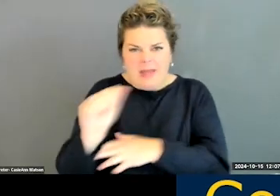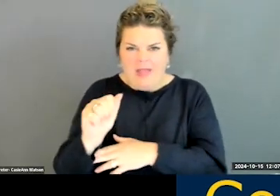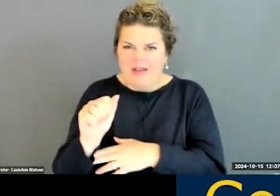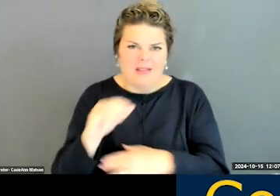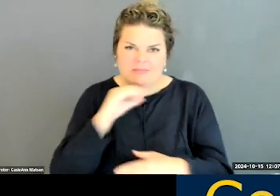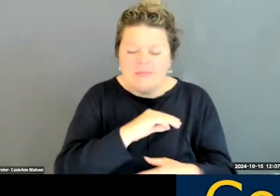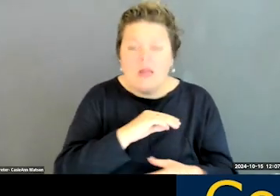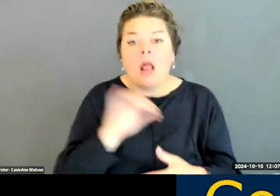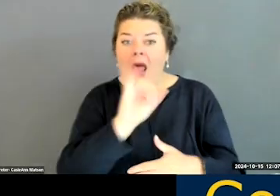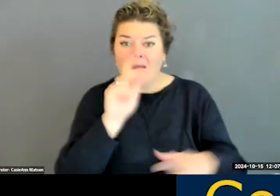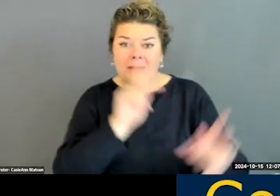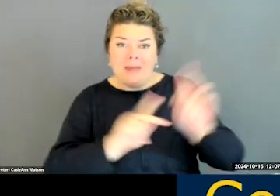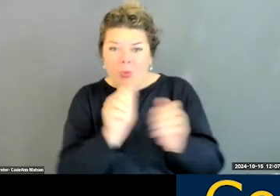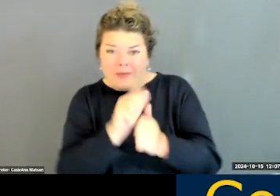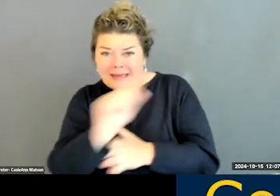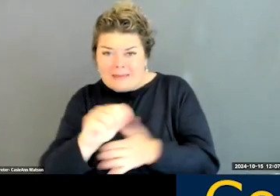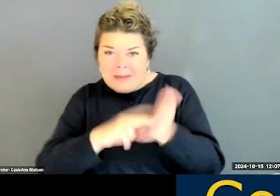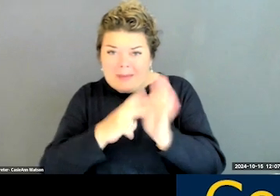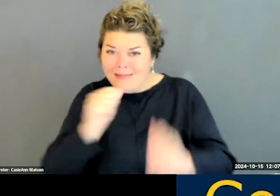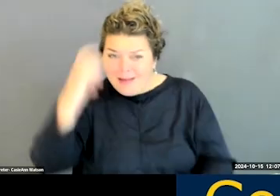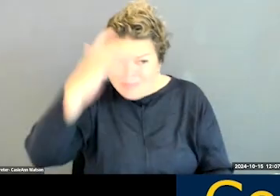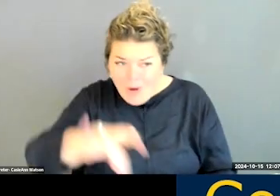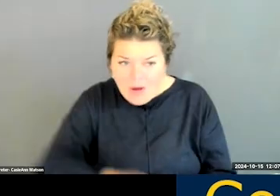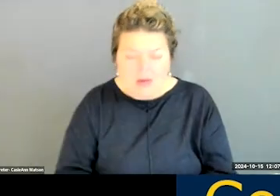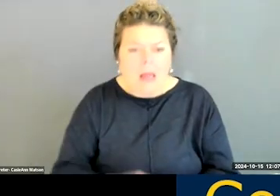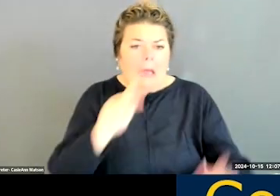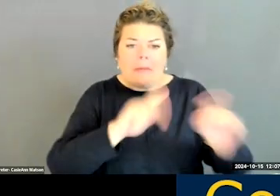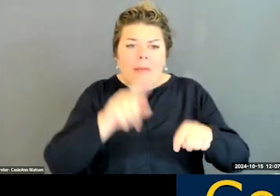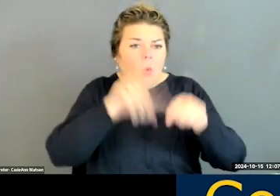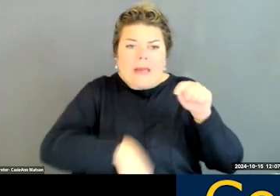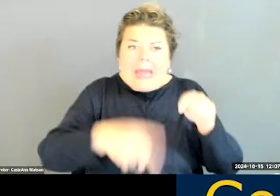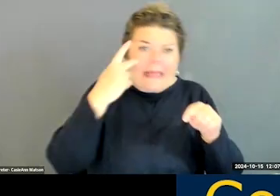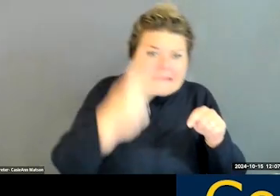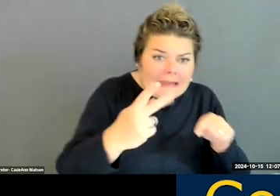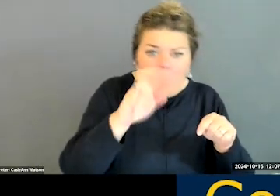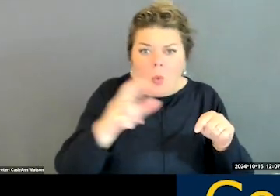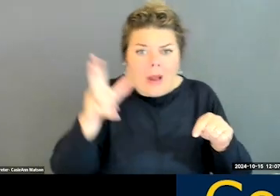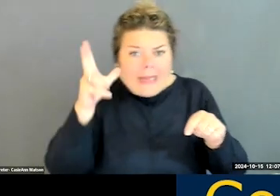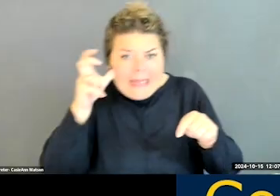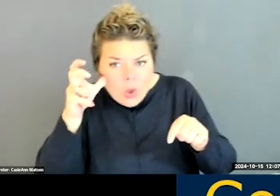those who can't hear, speak, or see can't understand language, and that if a deaf person can understand